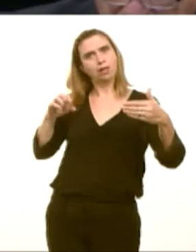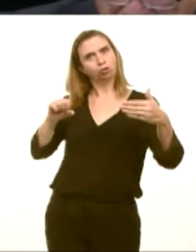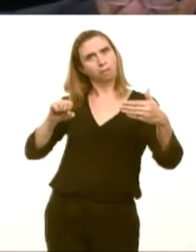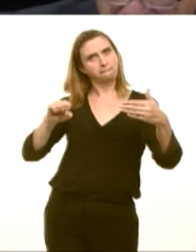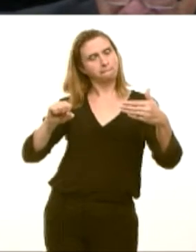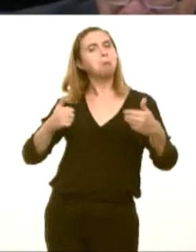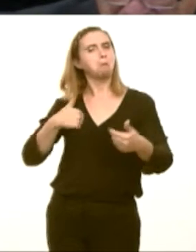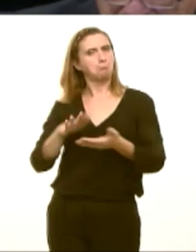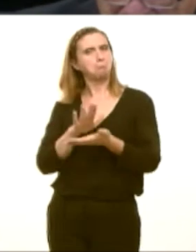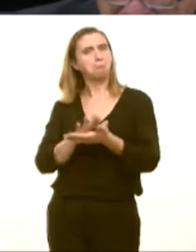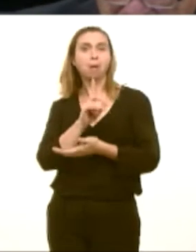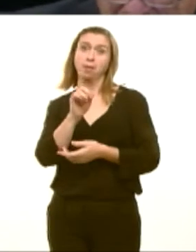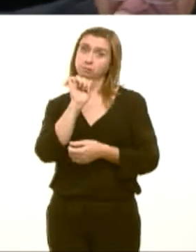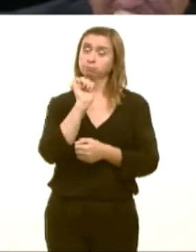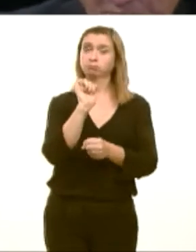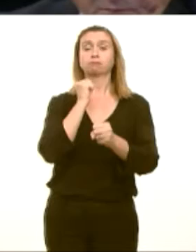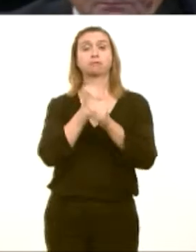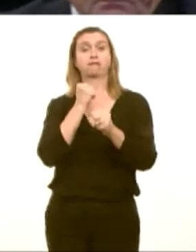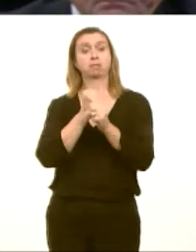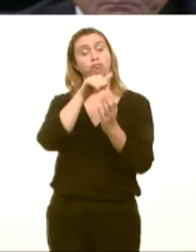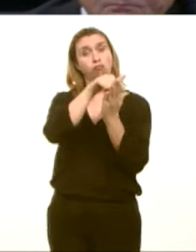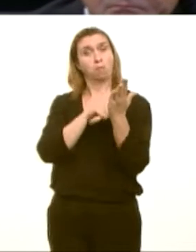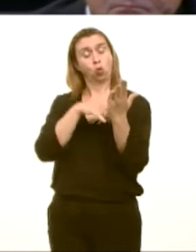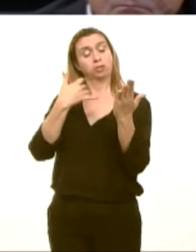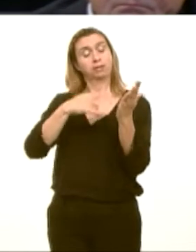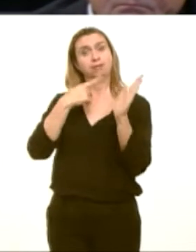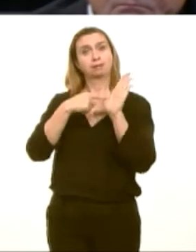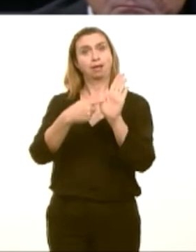the Governmentís own report into this said that the improvements are balanced against